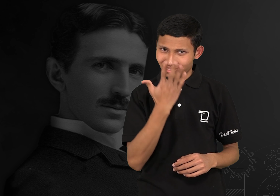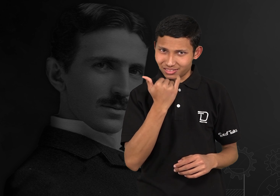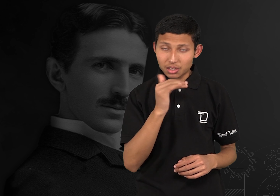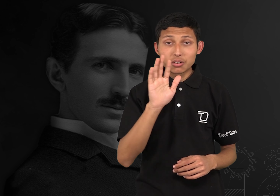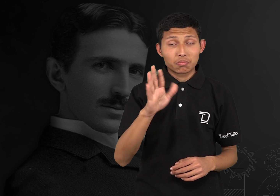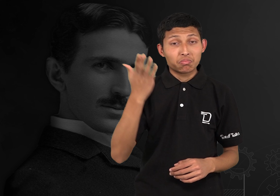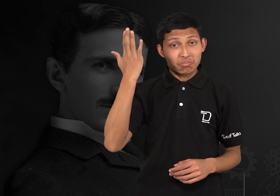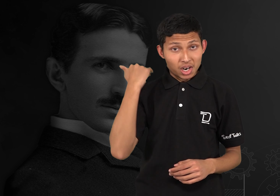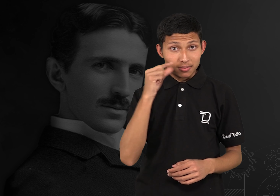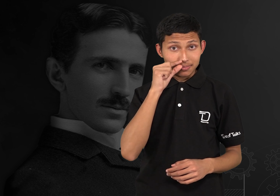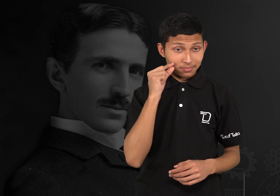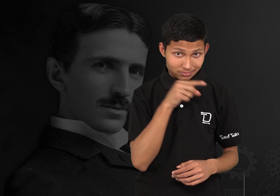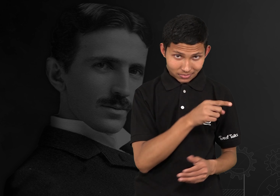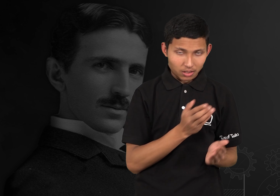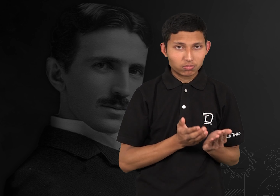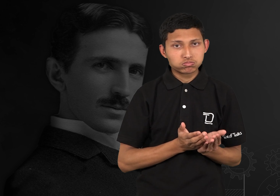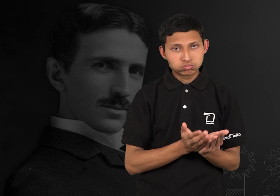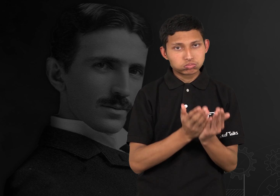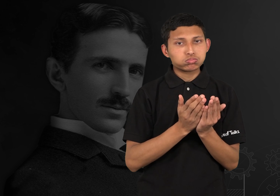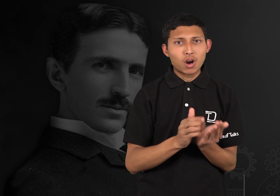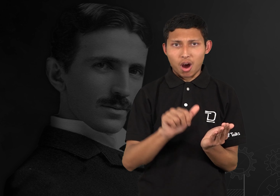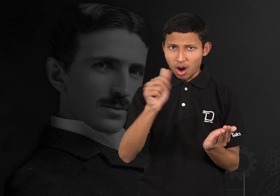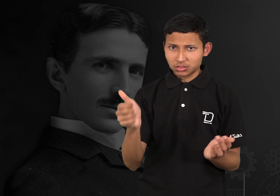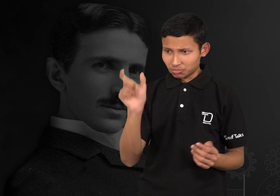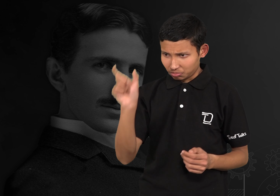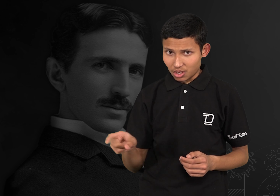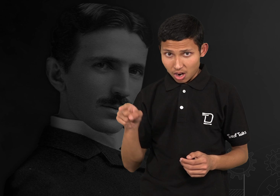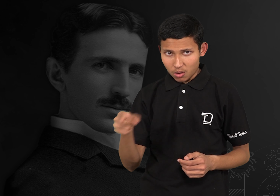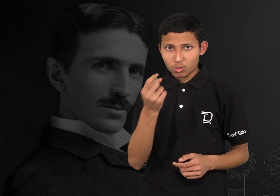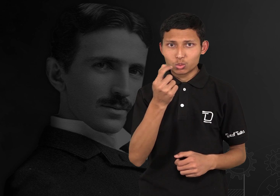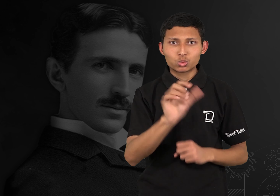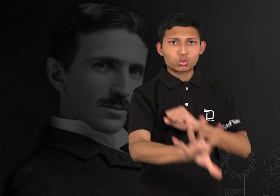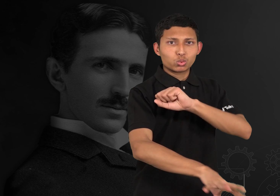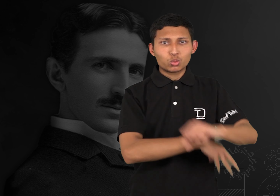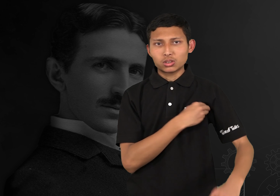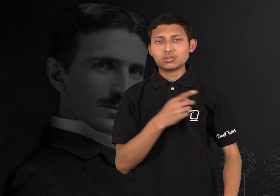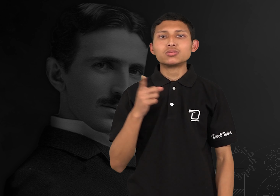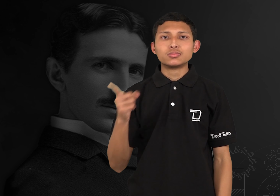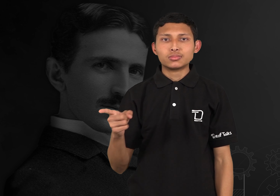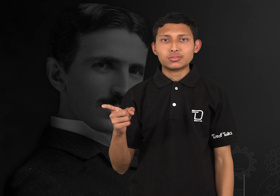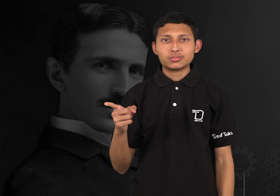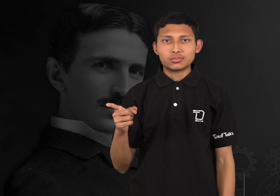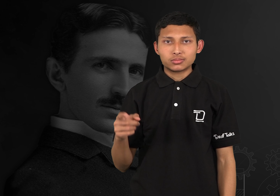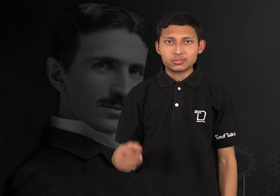the reason being his money was stolen on the Ship ride.